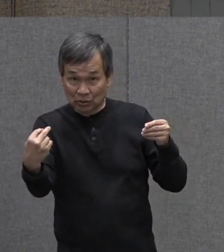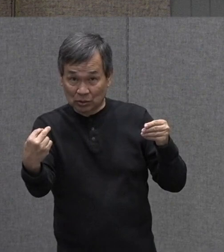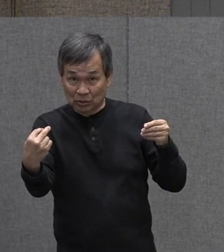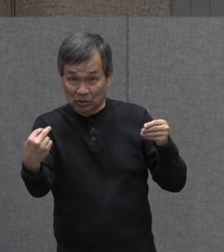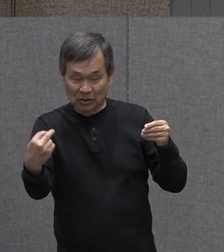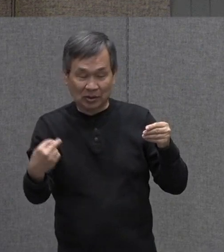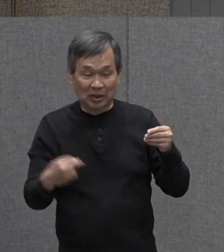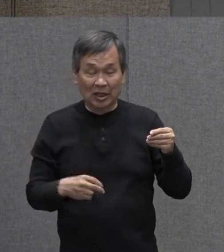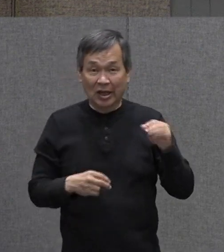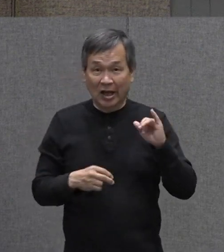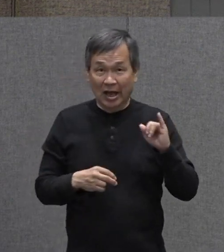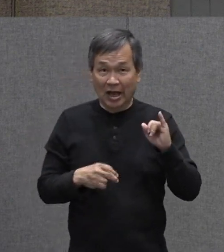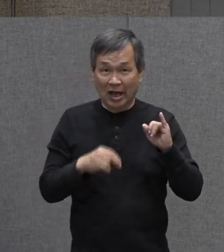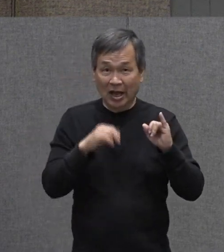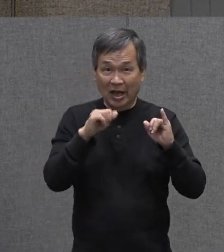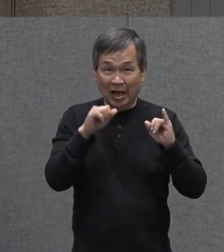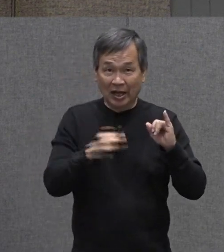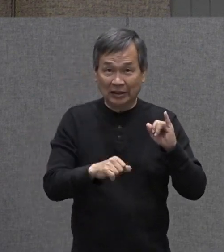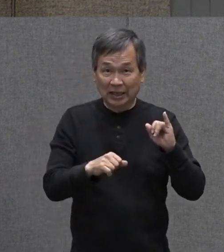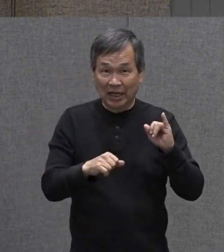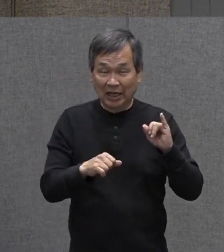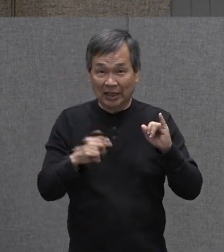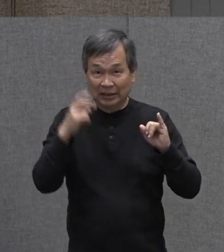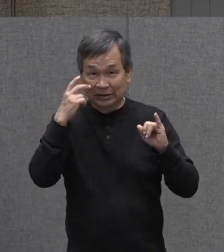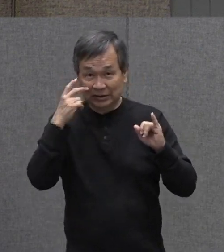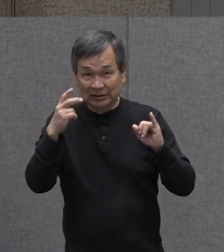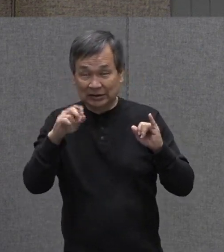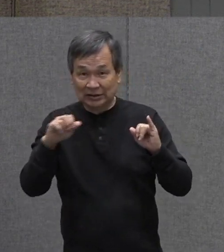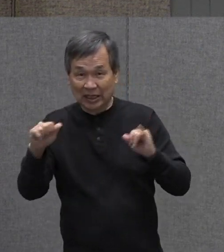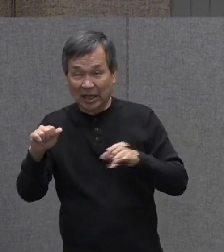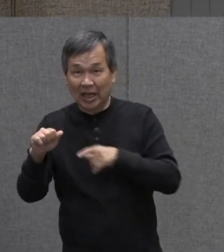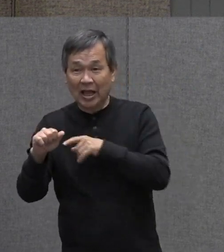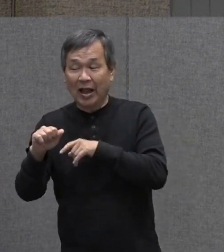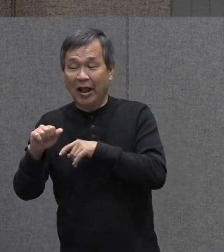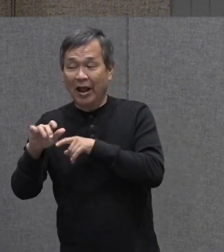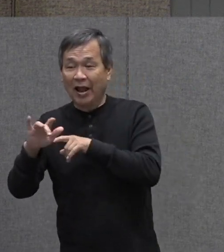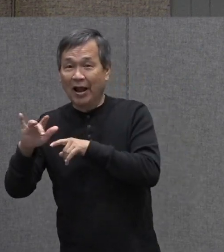I can see a, blank, blank.